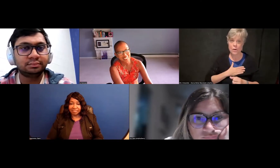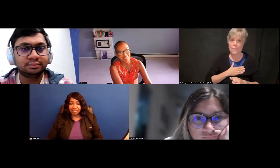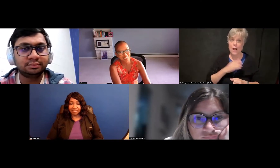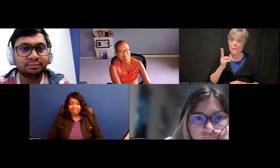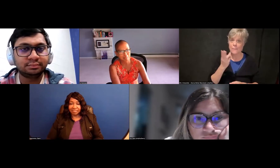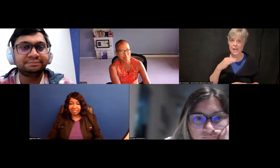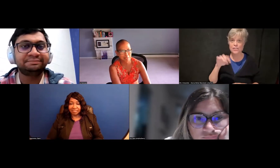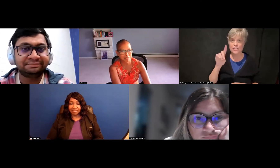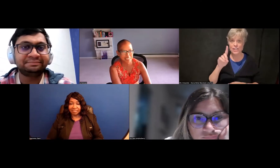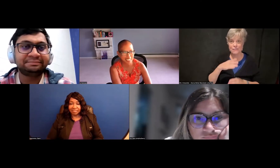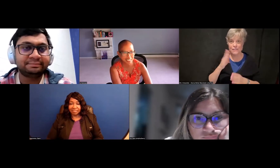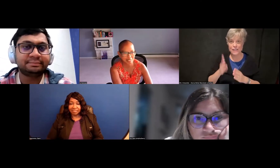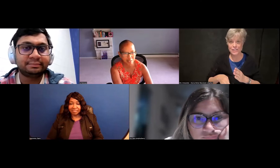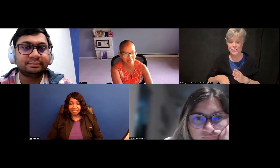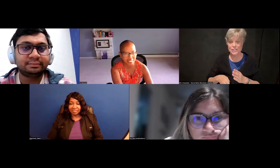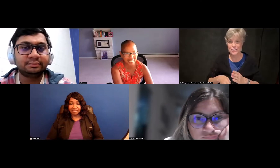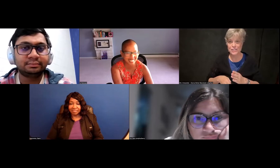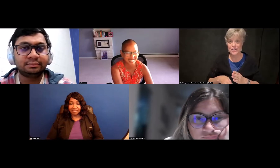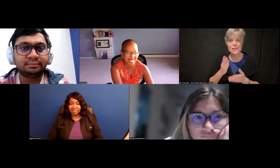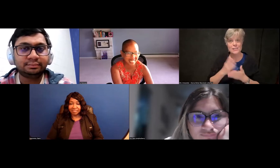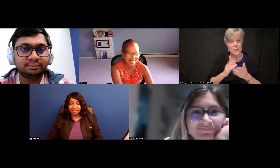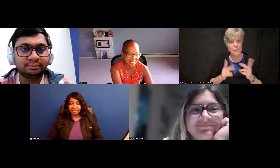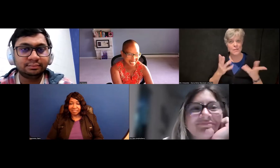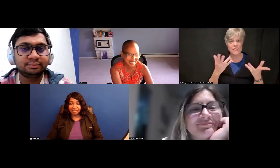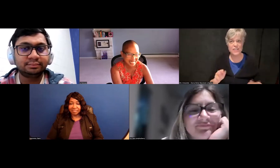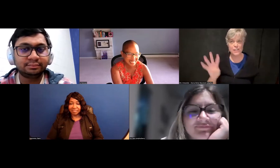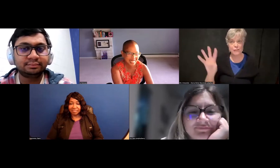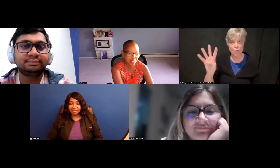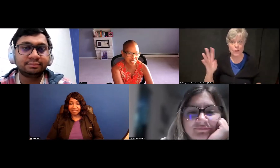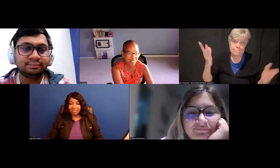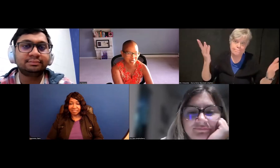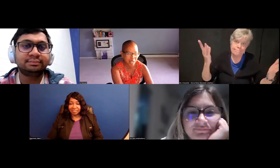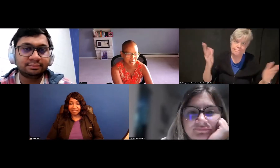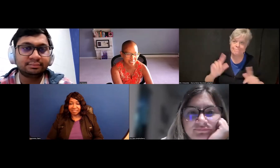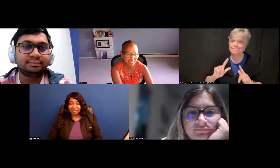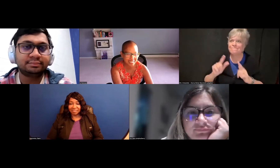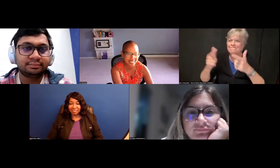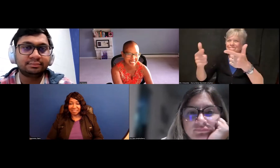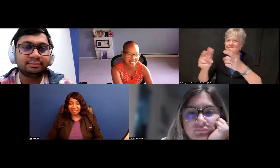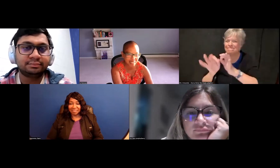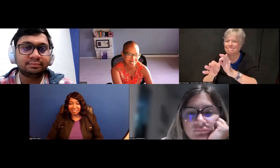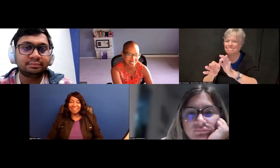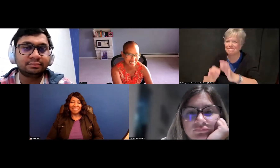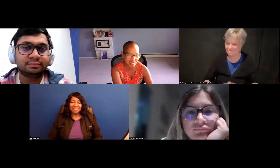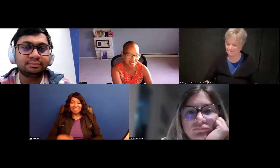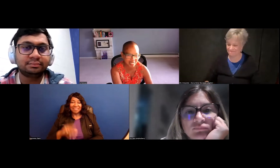and some people were done in four, right? So also I would just suggest that for yourself too,